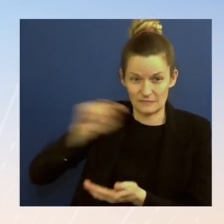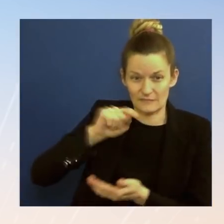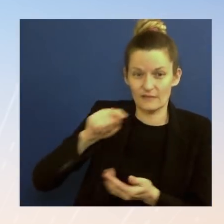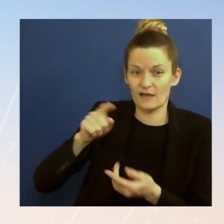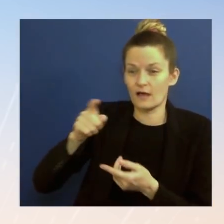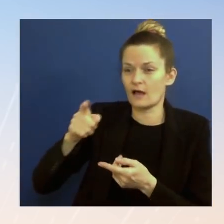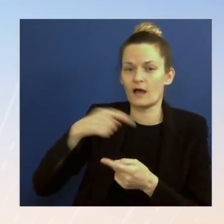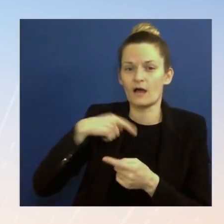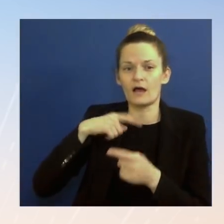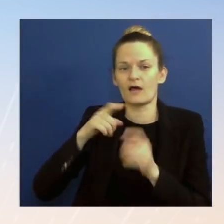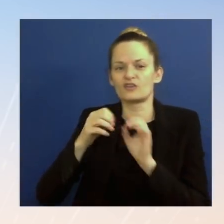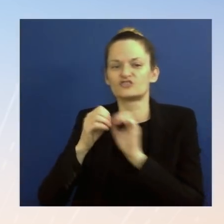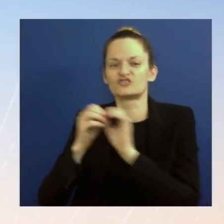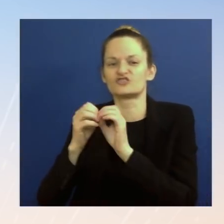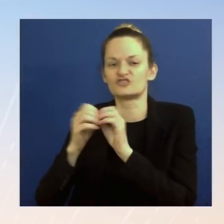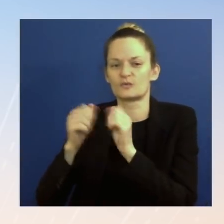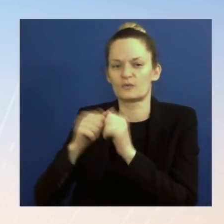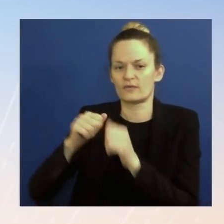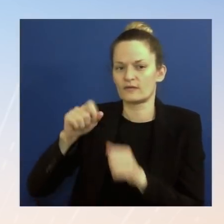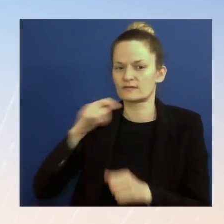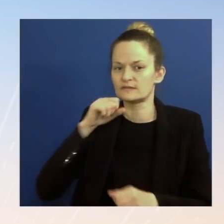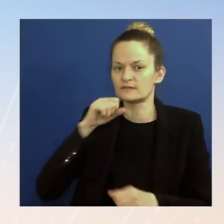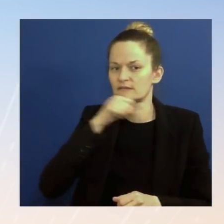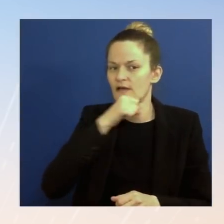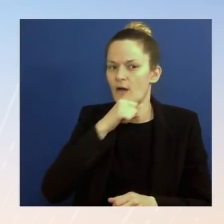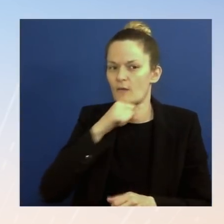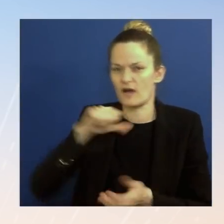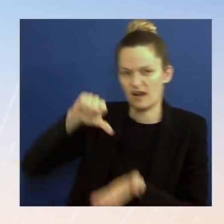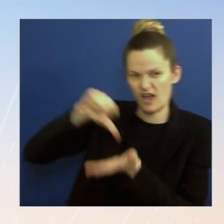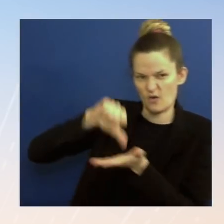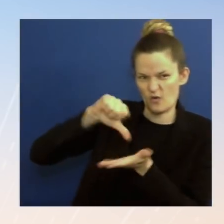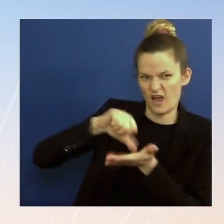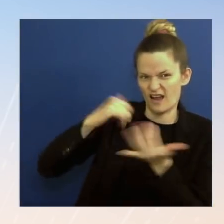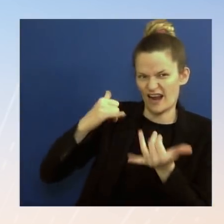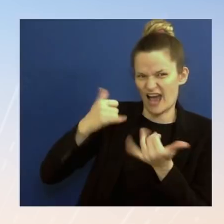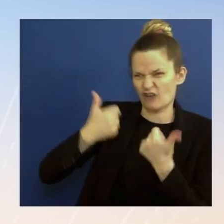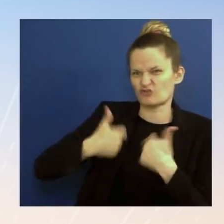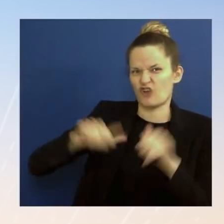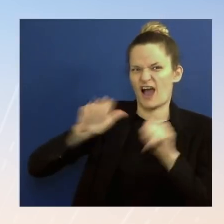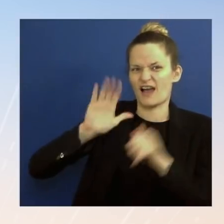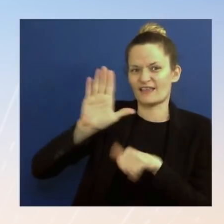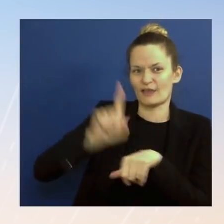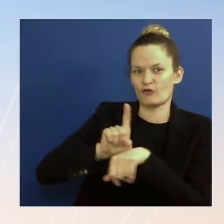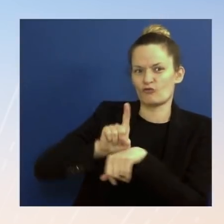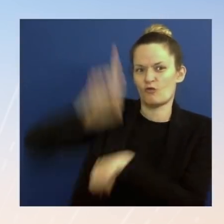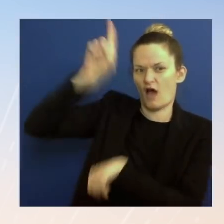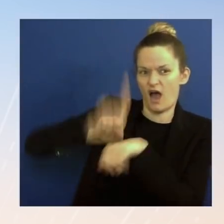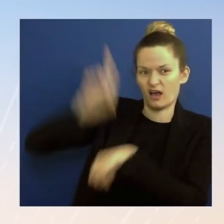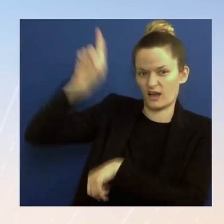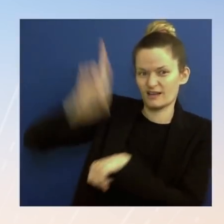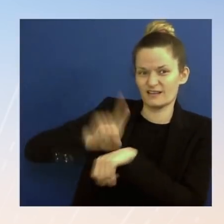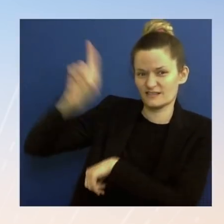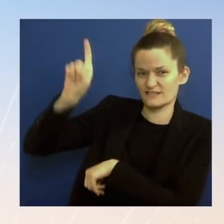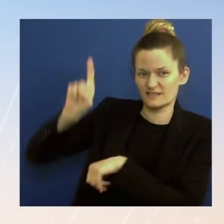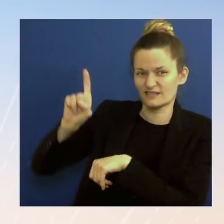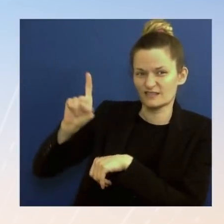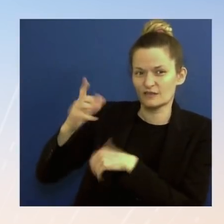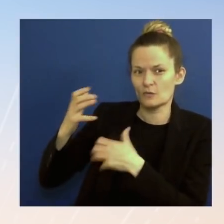Is there a test of the West coming from some of the adversaries of the United States? Ms. Psaki: We have not assessed those to be related, as you have said.